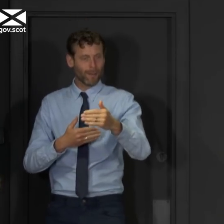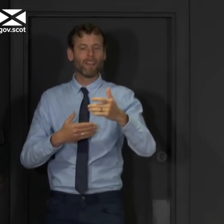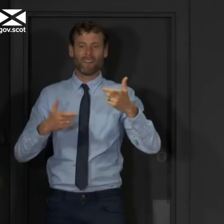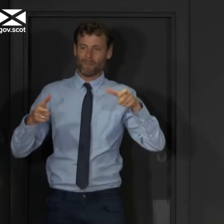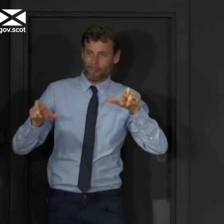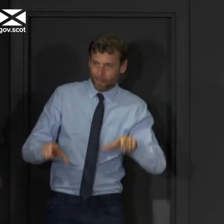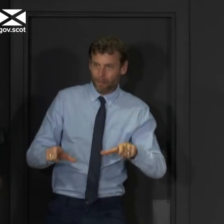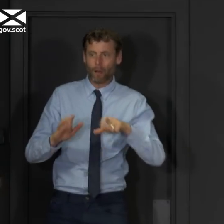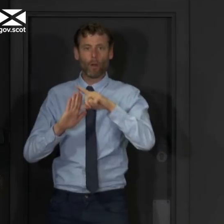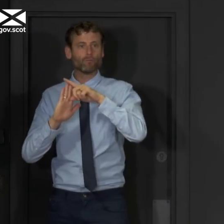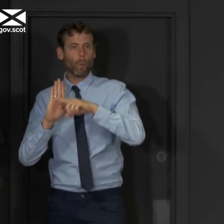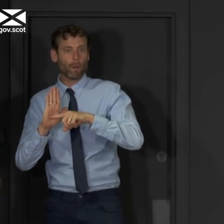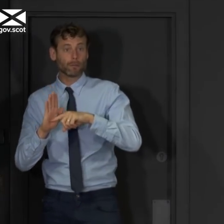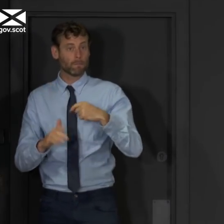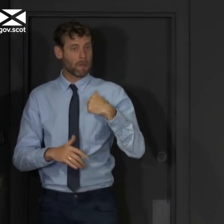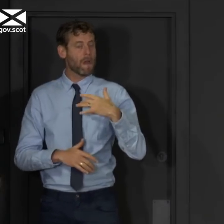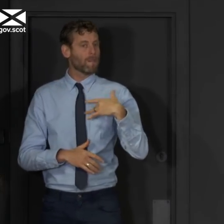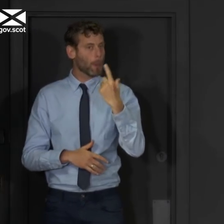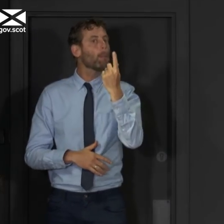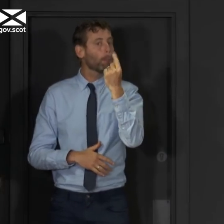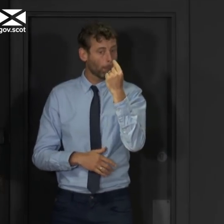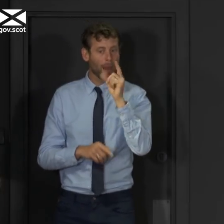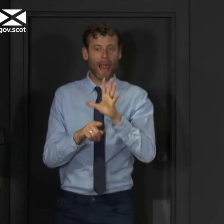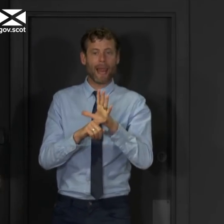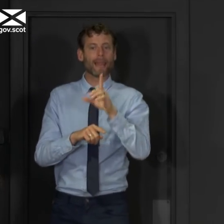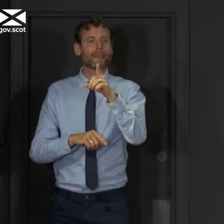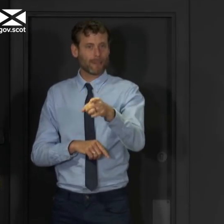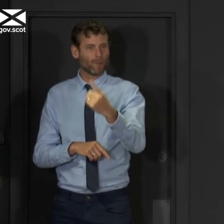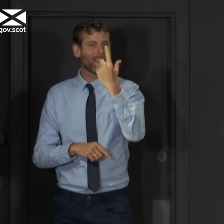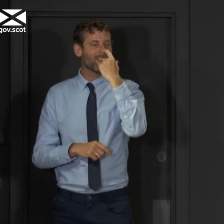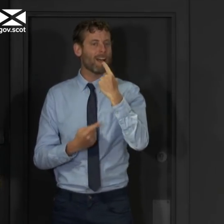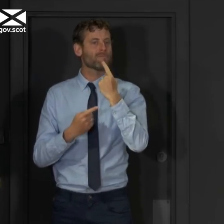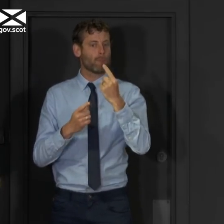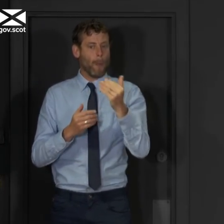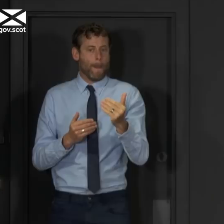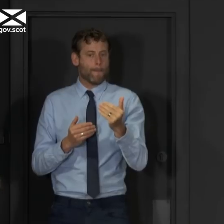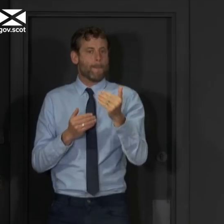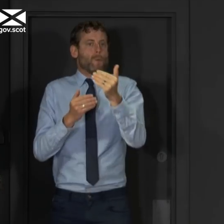I am currently very hopeful that at that point we will be able to lift some further restrictions.